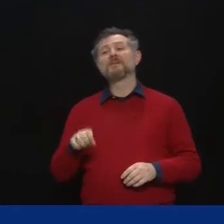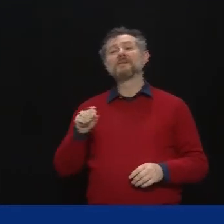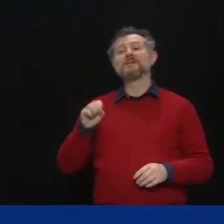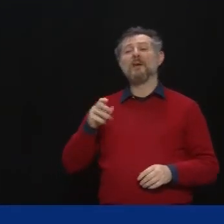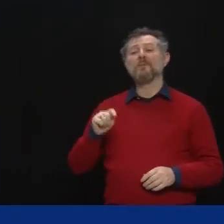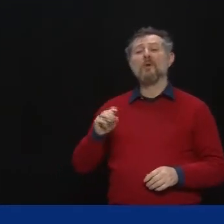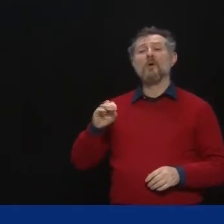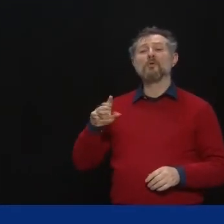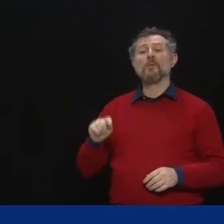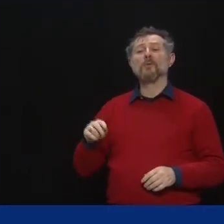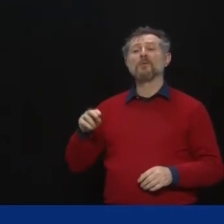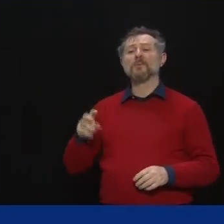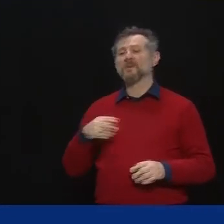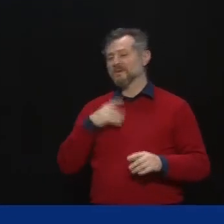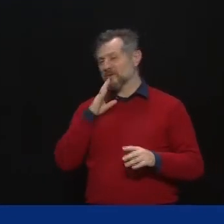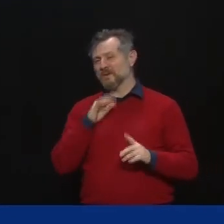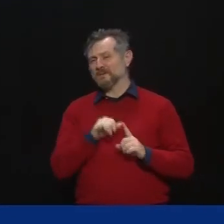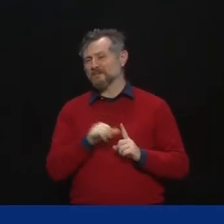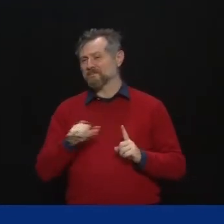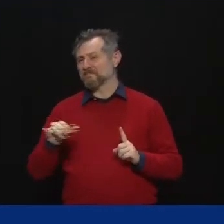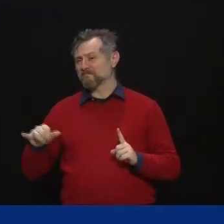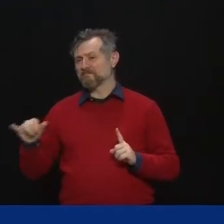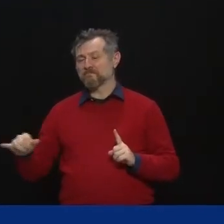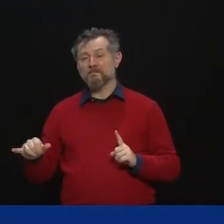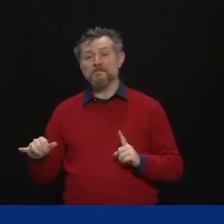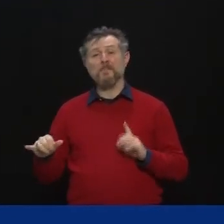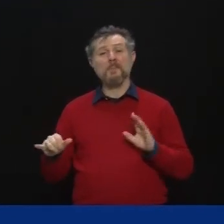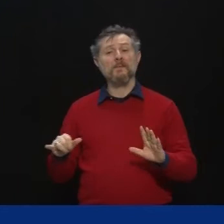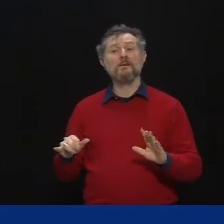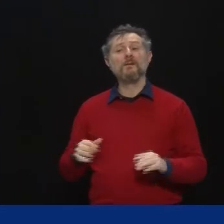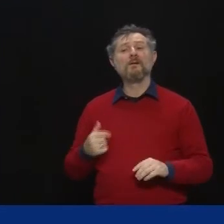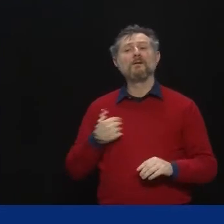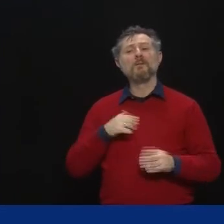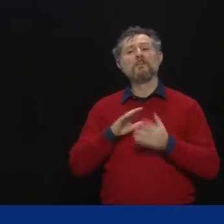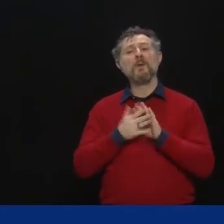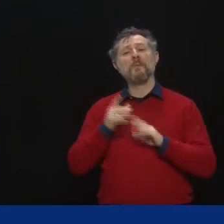PROGRESS WE'VE MADE. OUR LASER FOCUS EARLY ON YOU